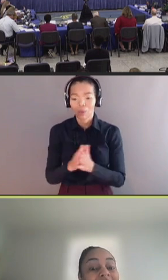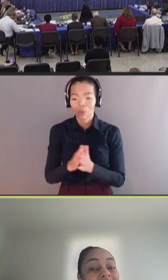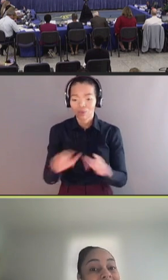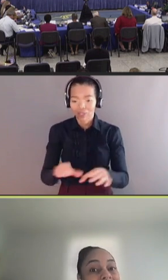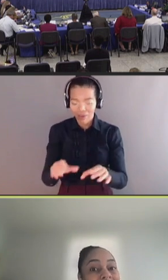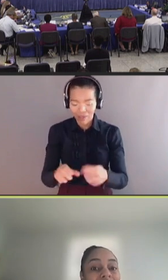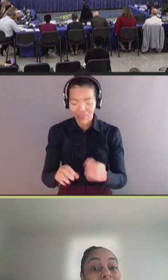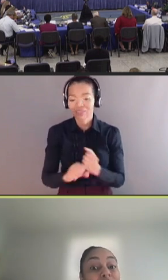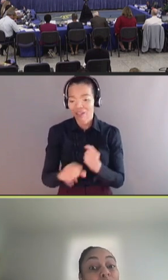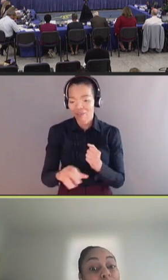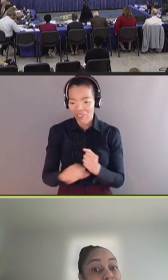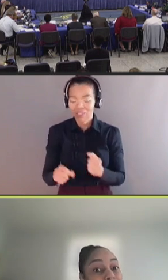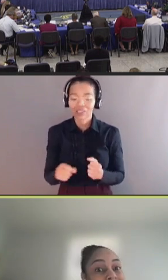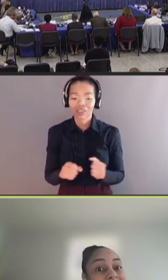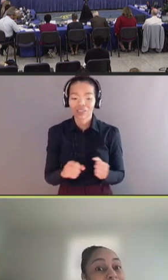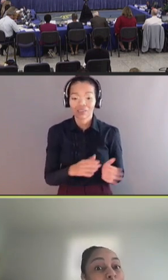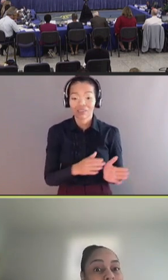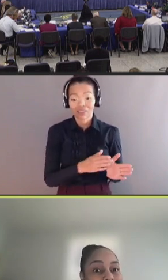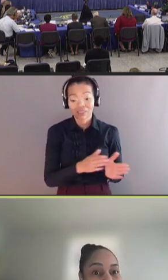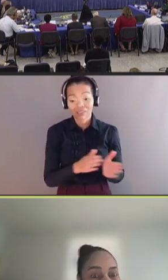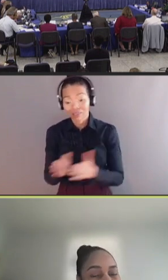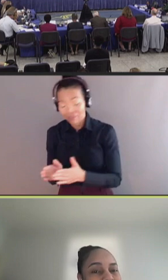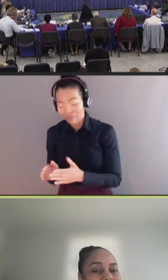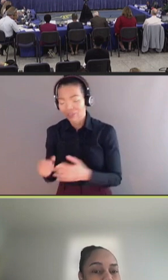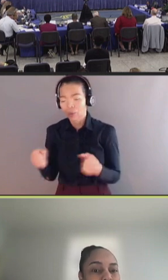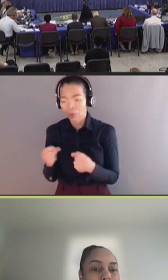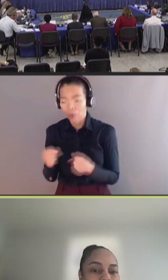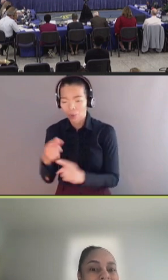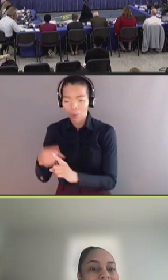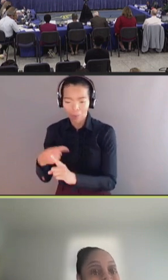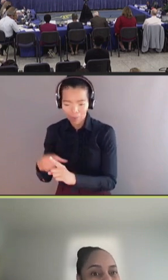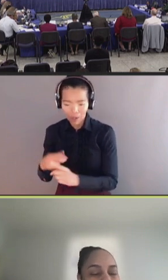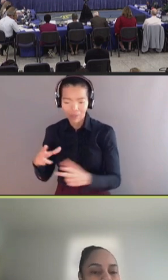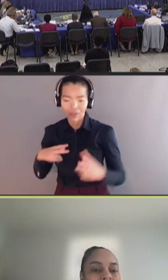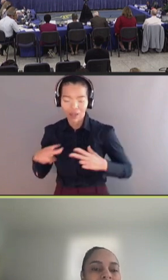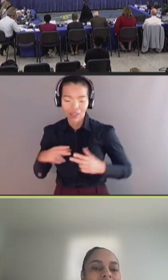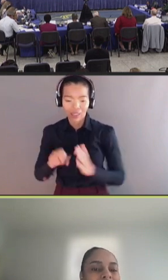leading into the colder months and holiday season as people begin to gather. And